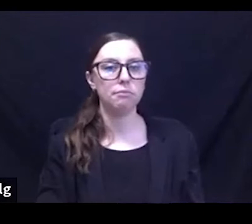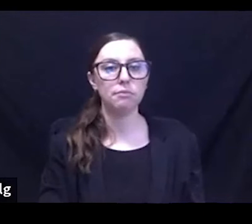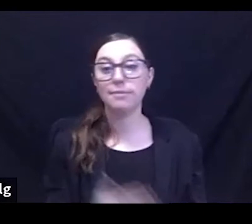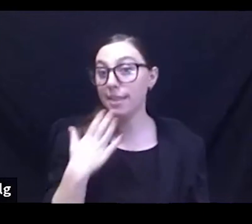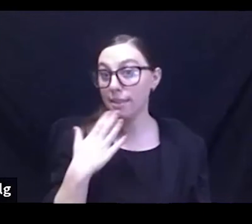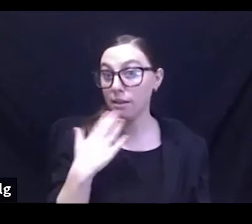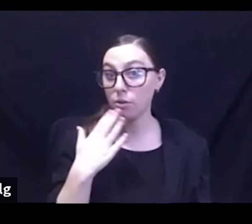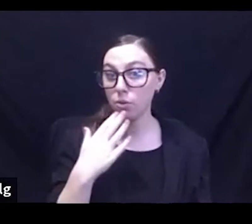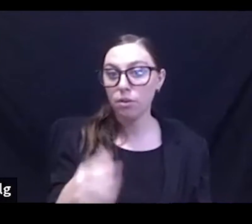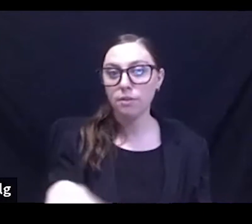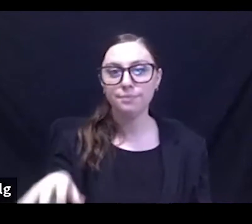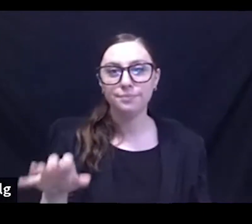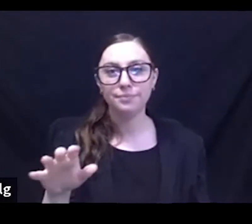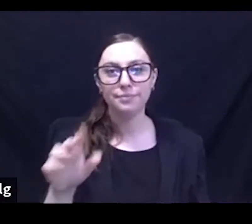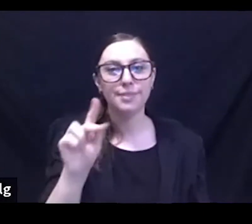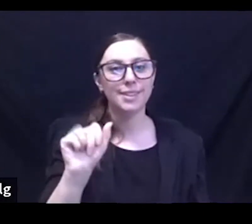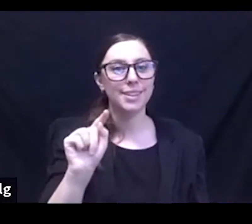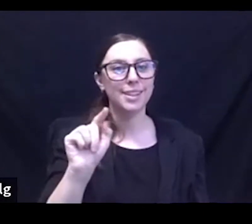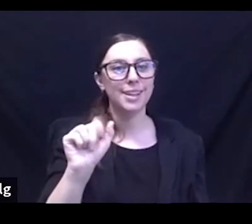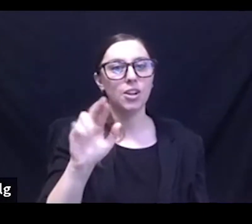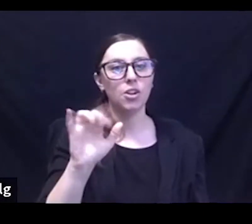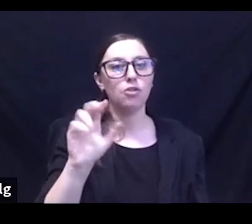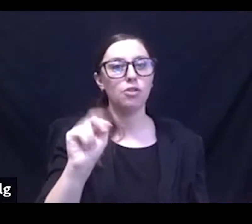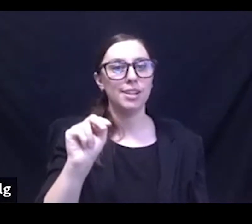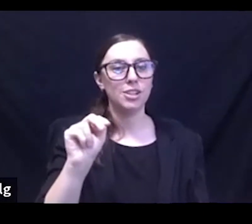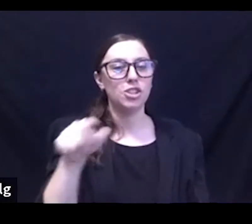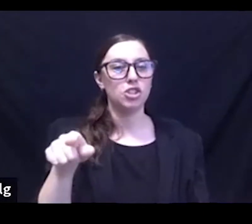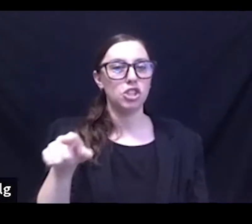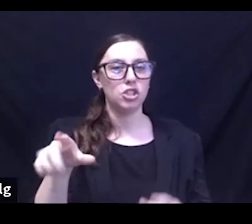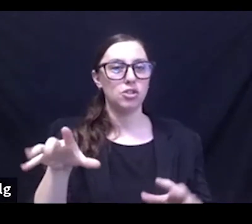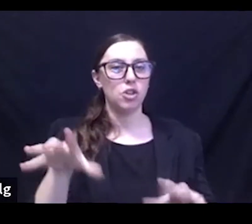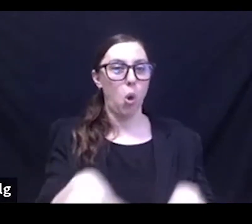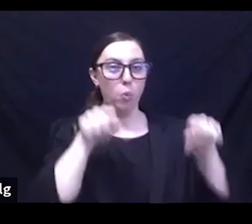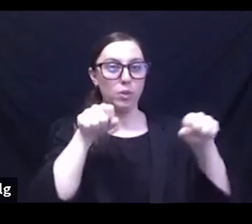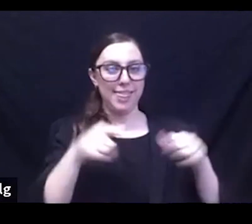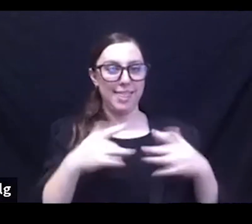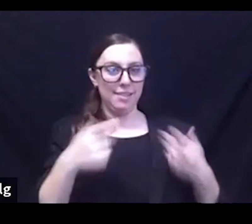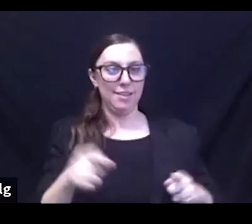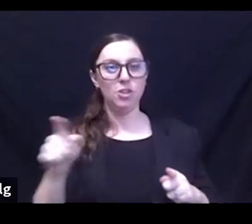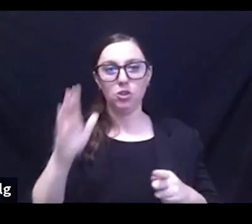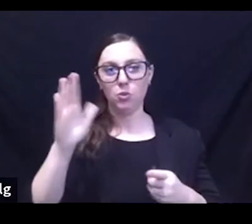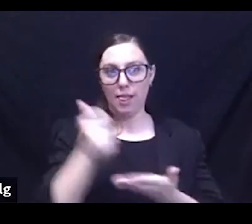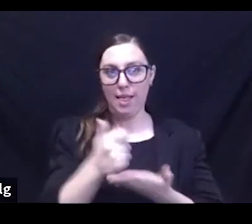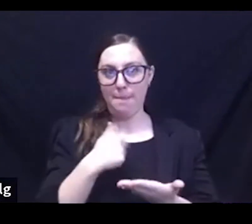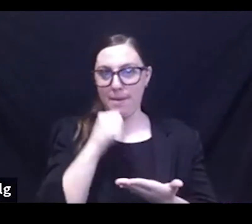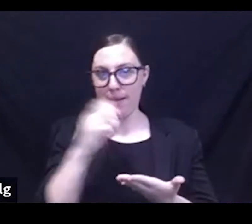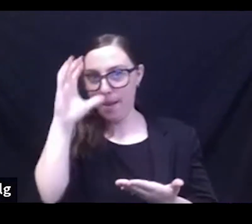you. Katrin, our host, will also help me -- I don't want to miss anything any of you have to say so bear with me